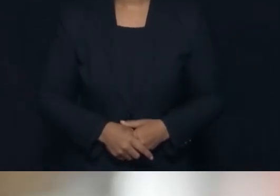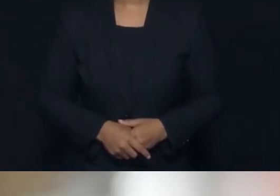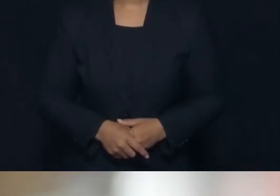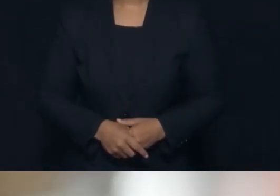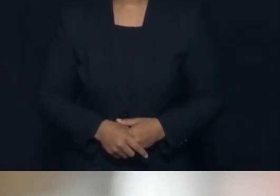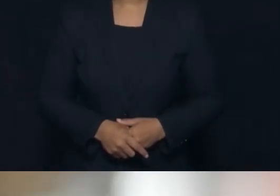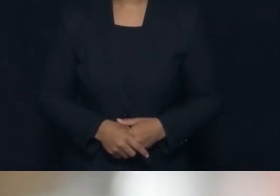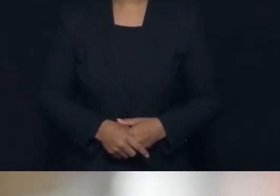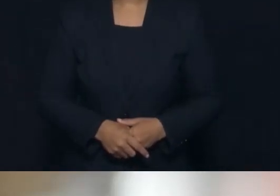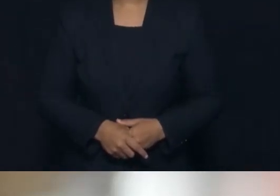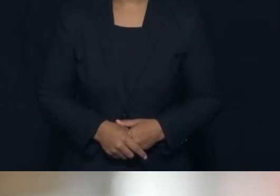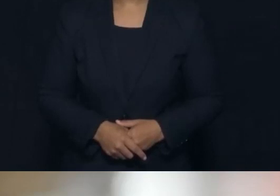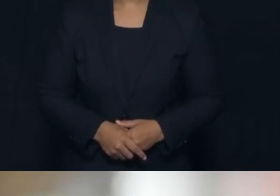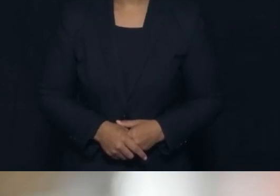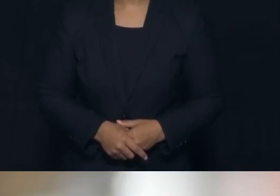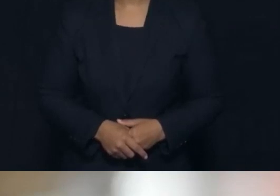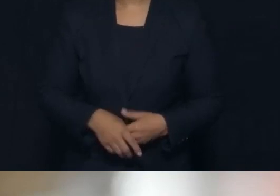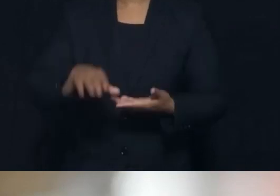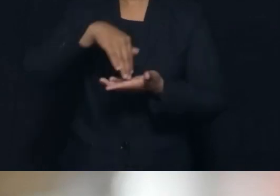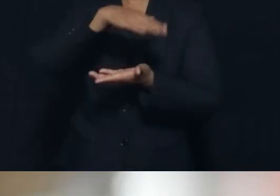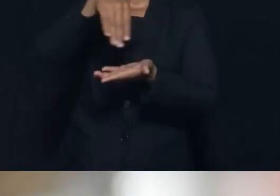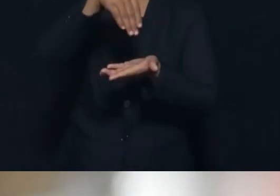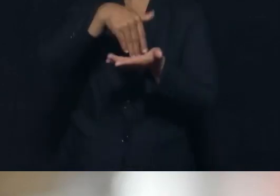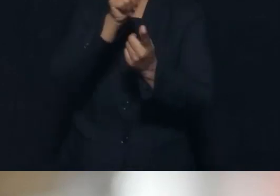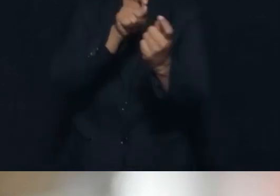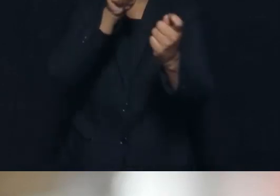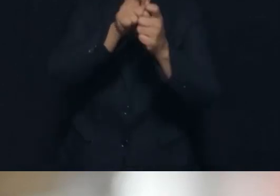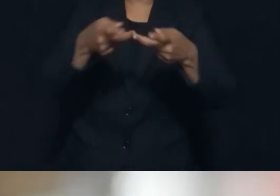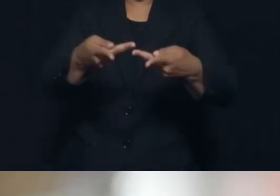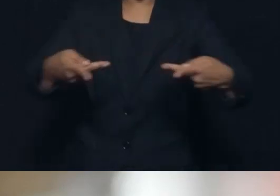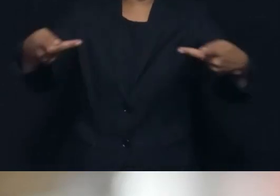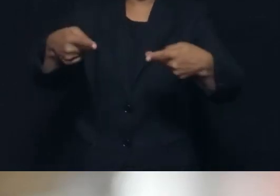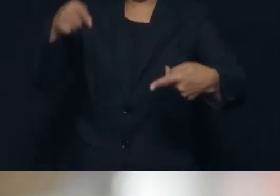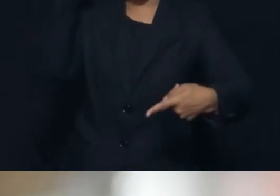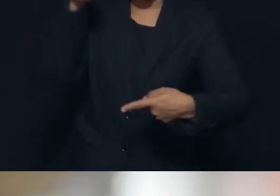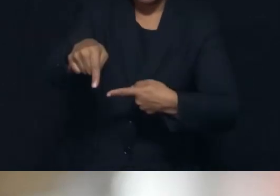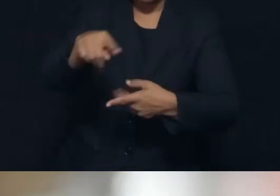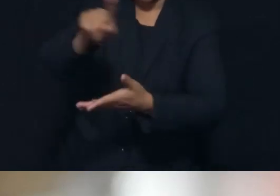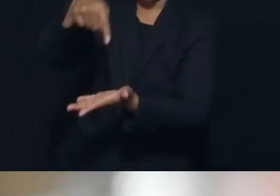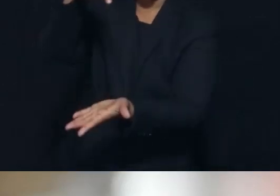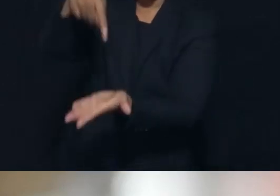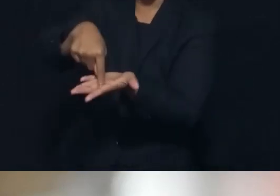And can you explain a bit more about how persons with disabilities can be involved in developing these standards? Okay.